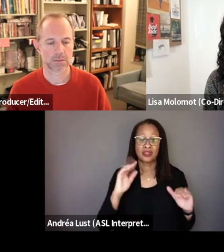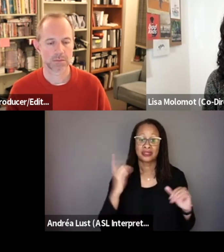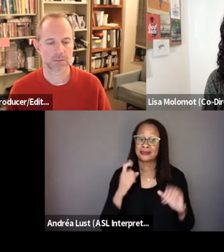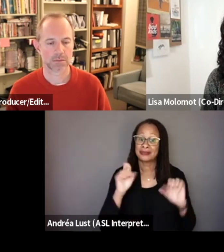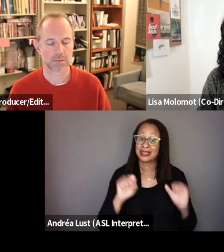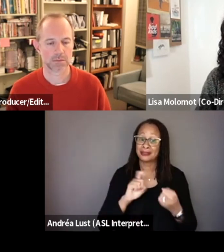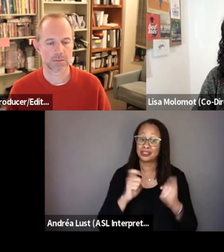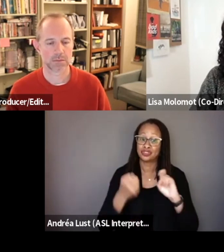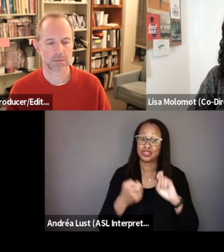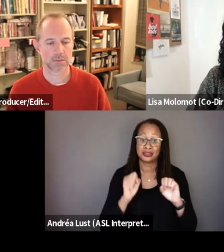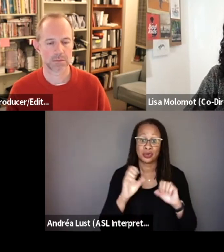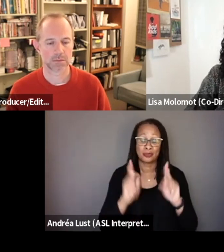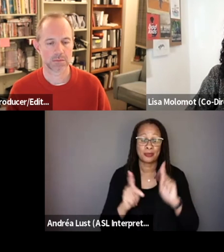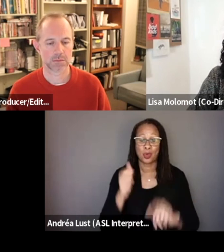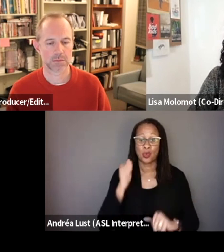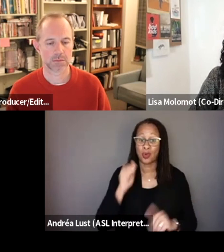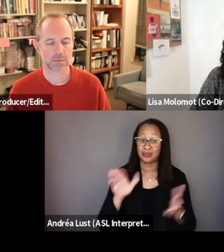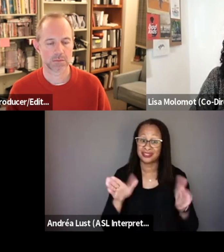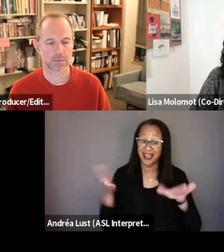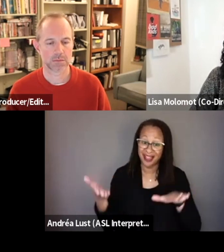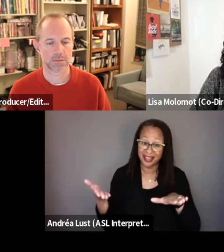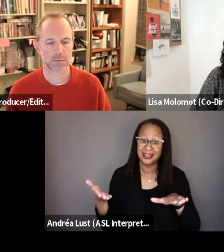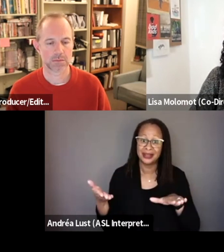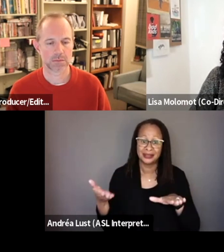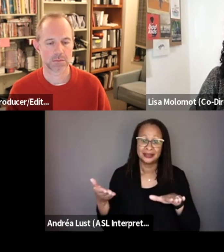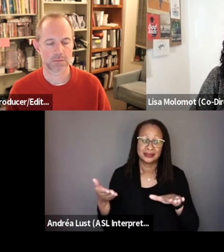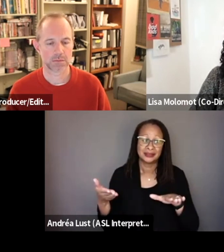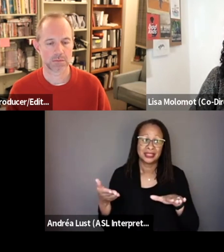so people won't be dying, and have...